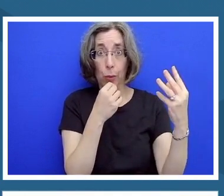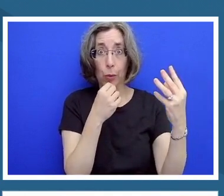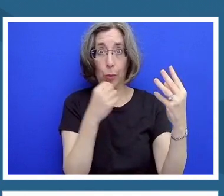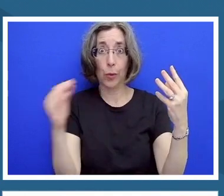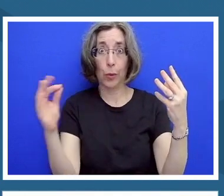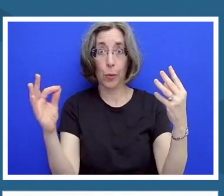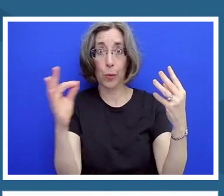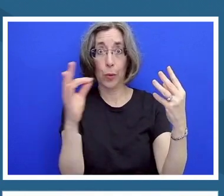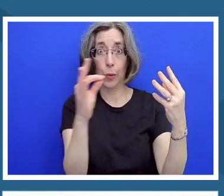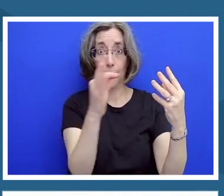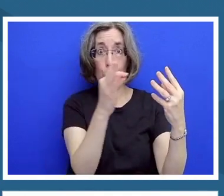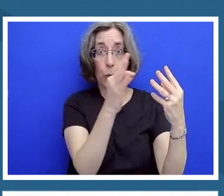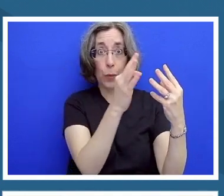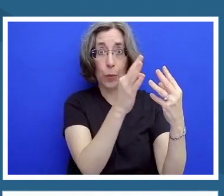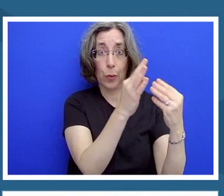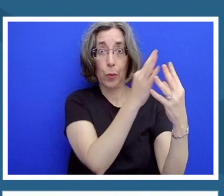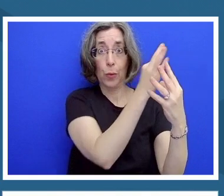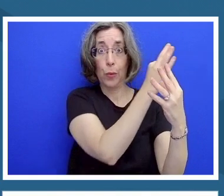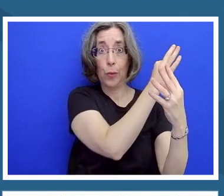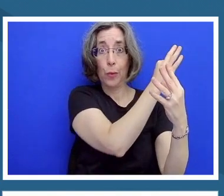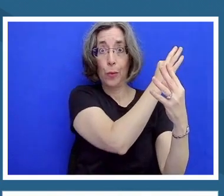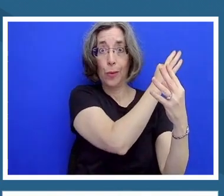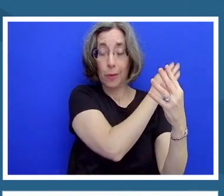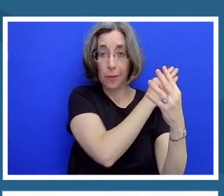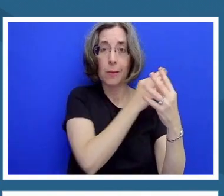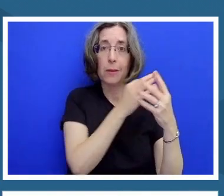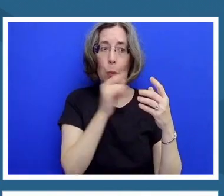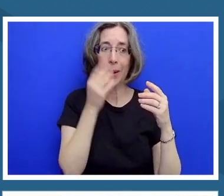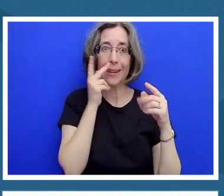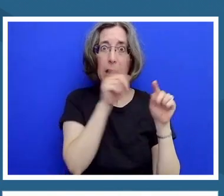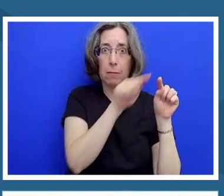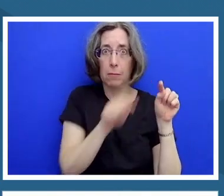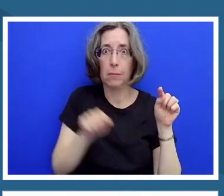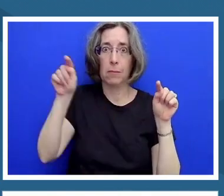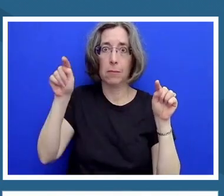mary is there something you wanted to make sure folks know about